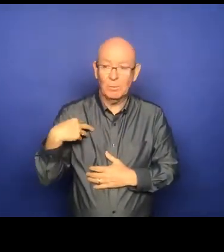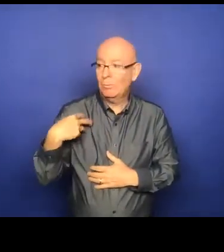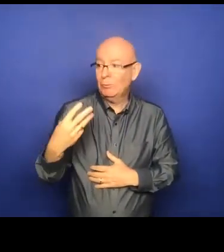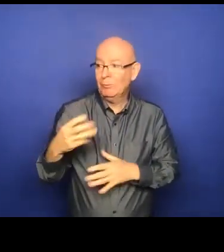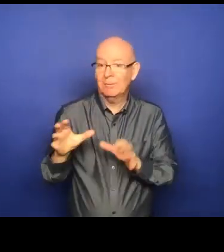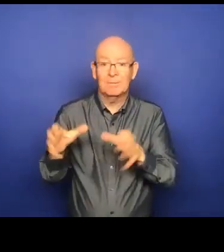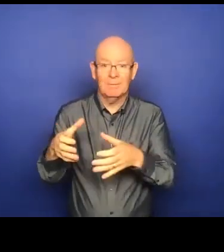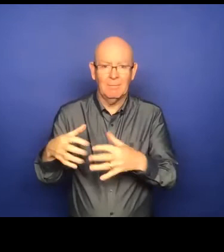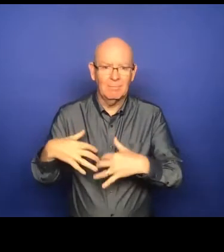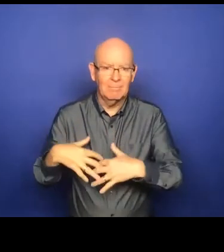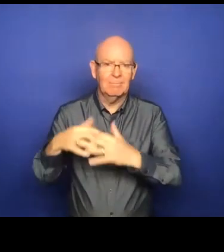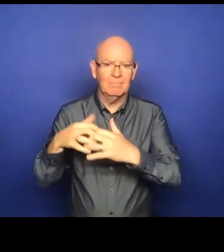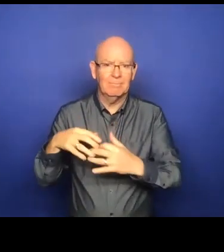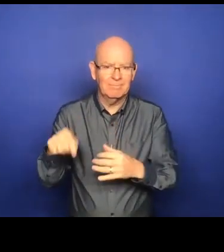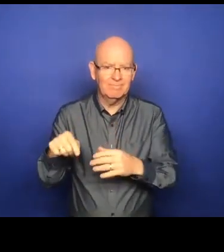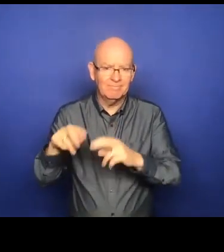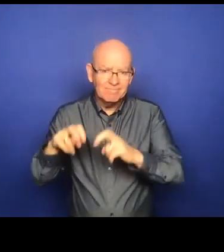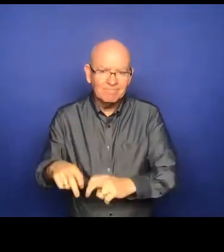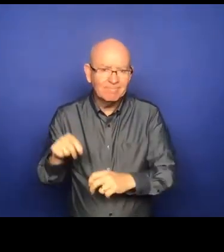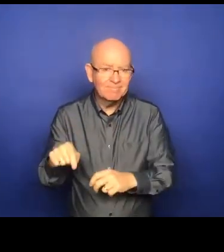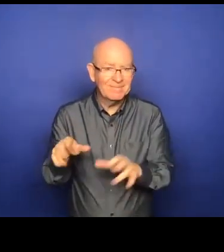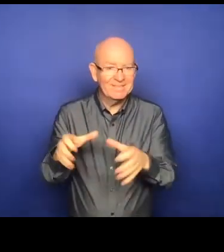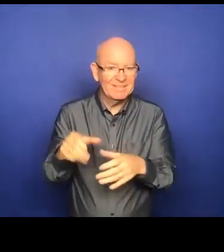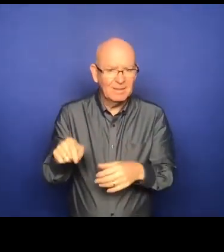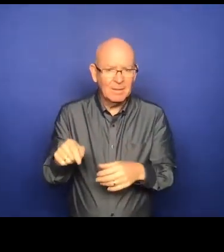tools by not only National Statistical Offices, which